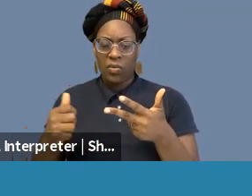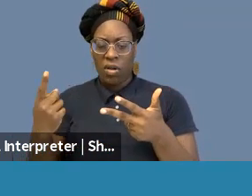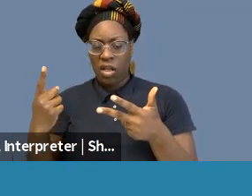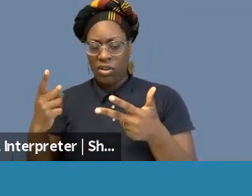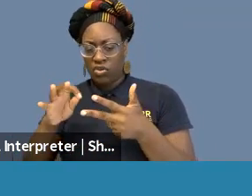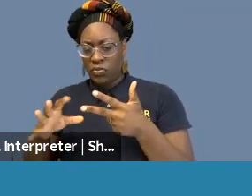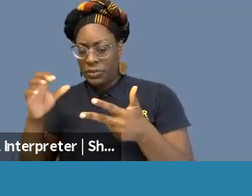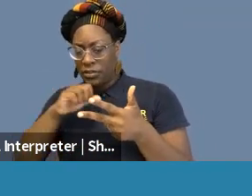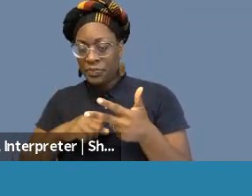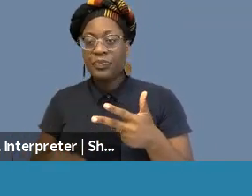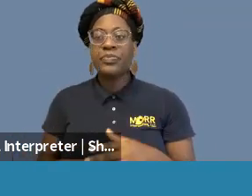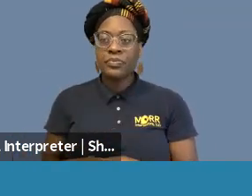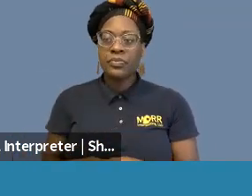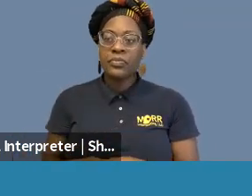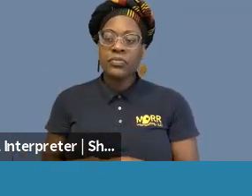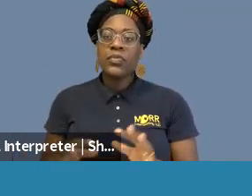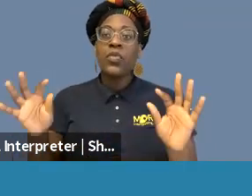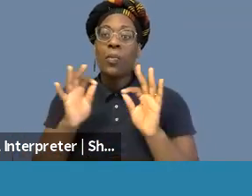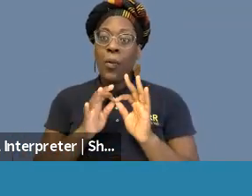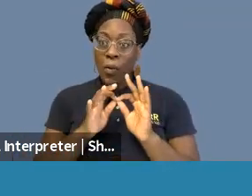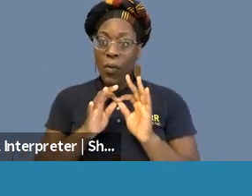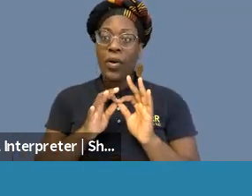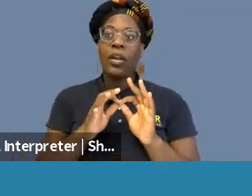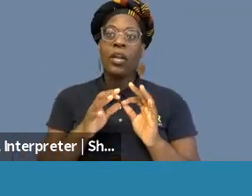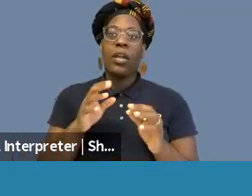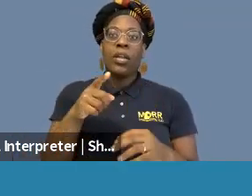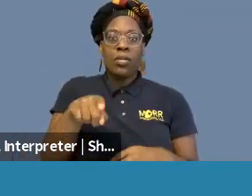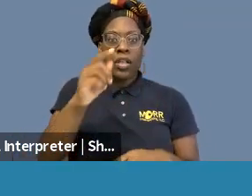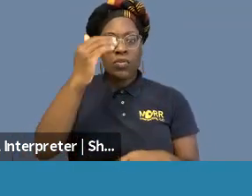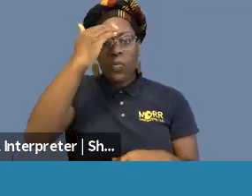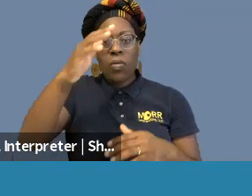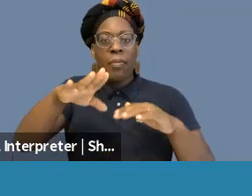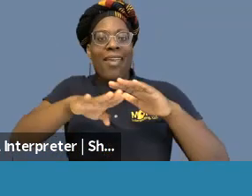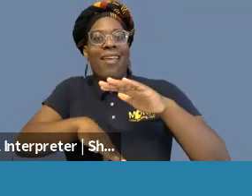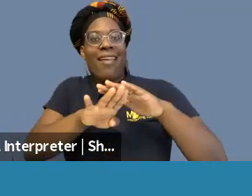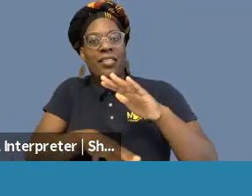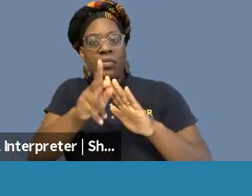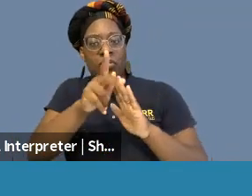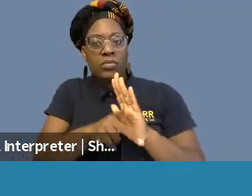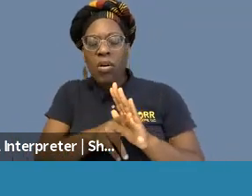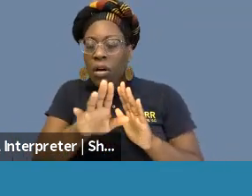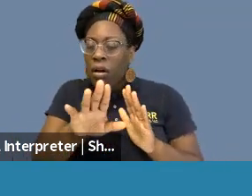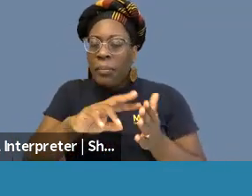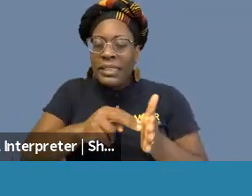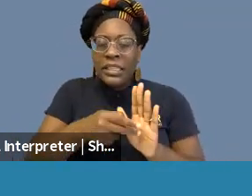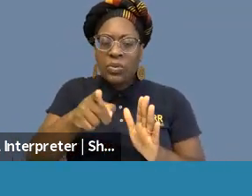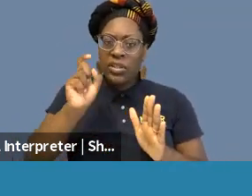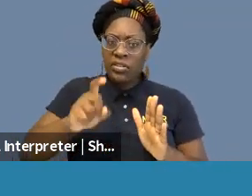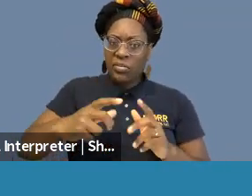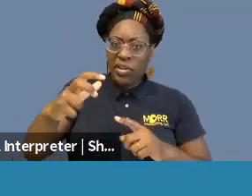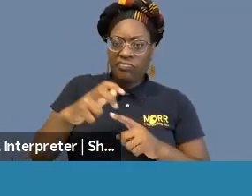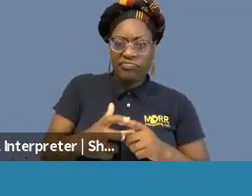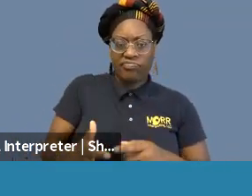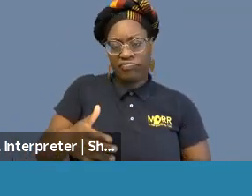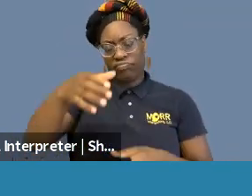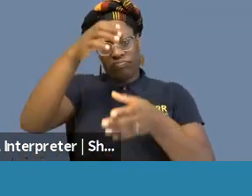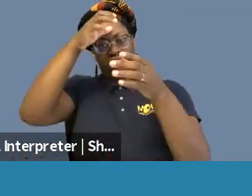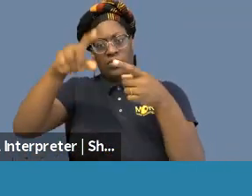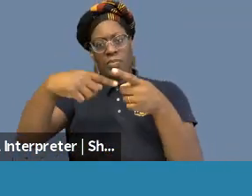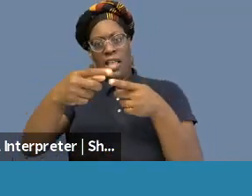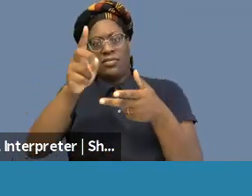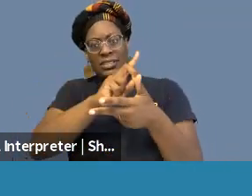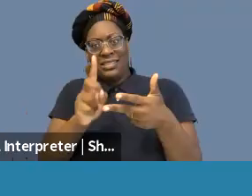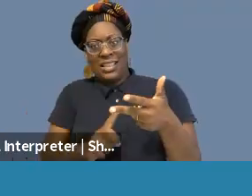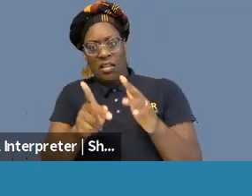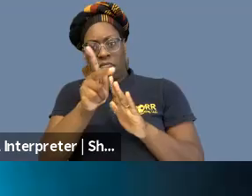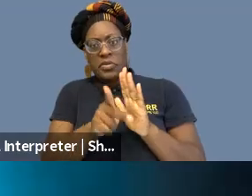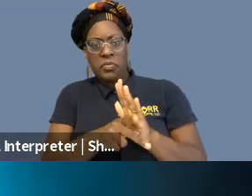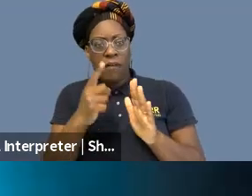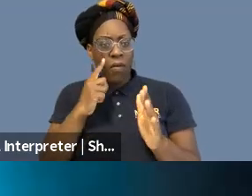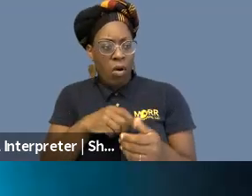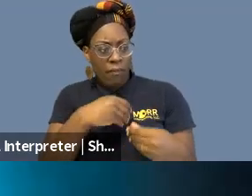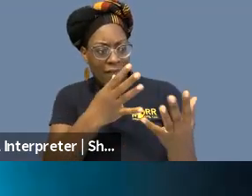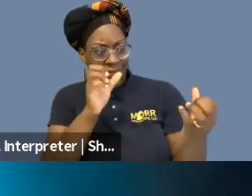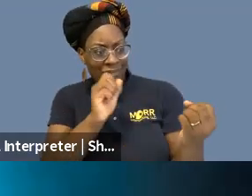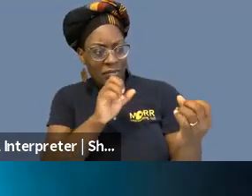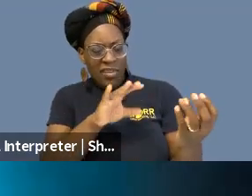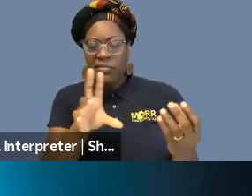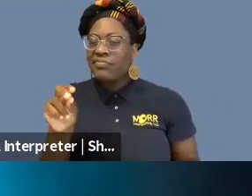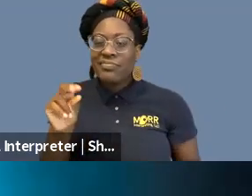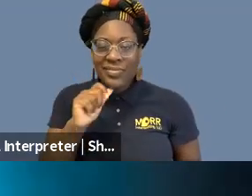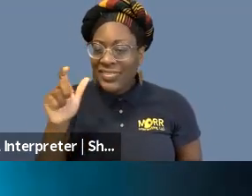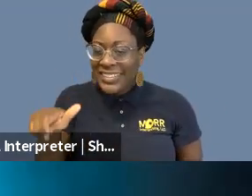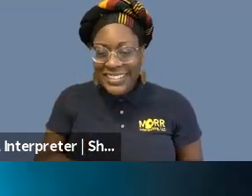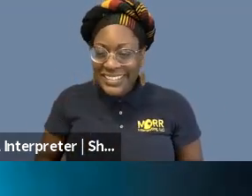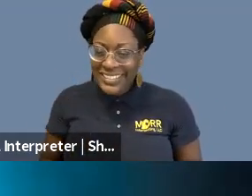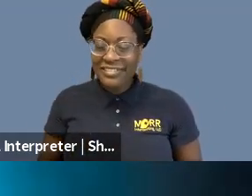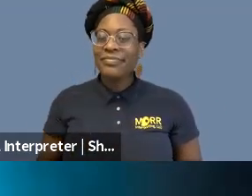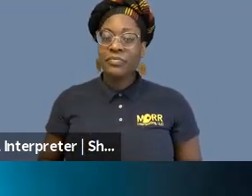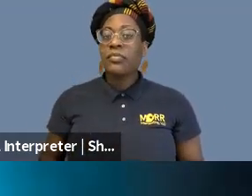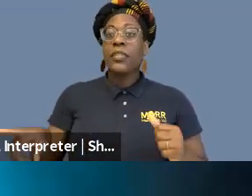This photo shows mountains emerging from a book. The first principle that students need to